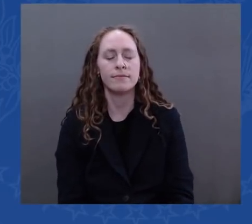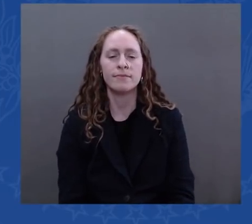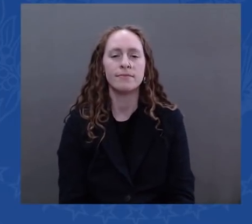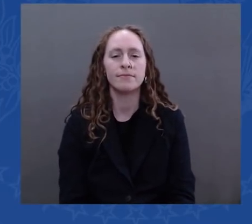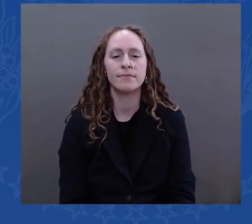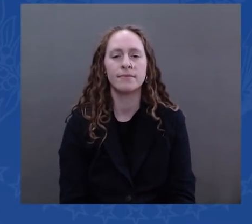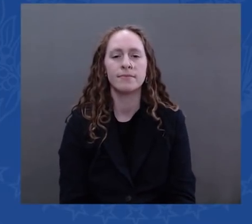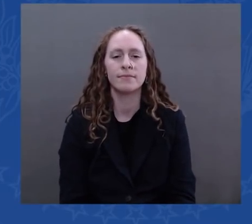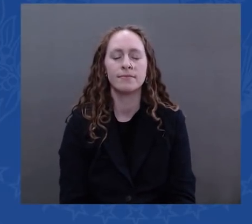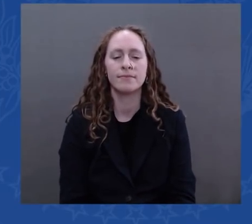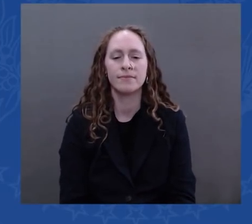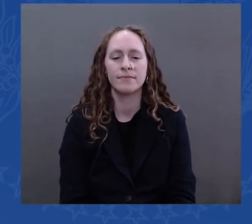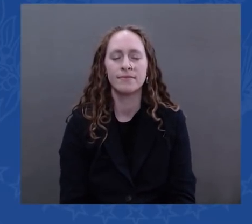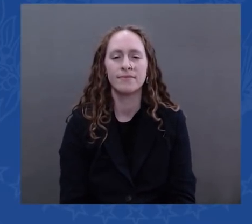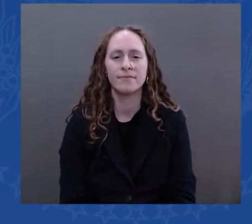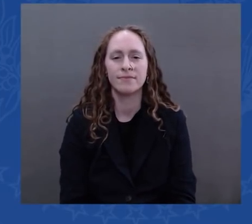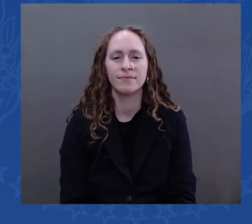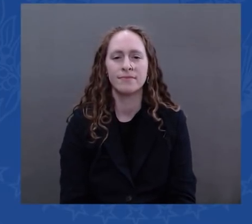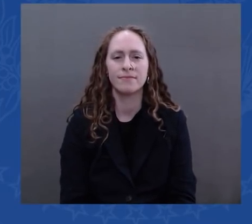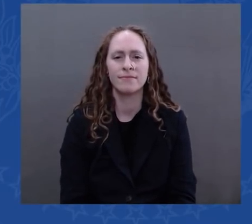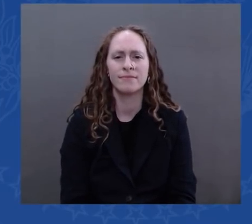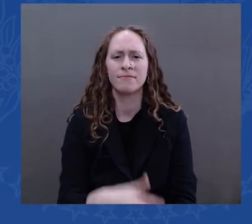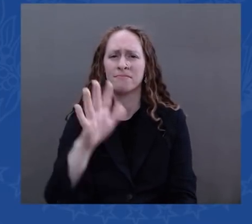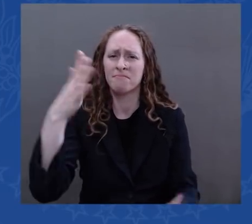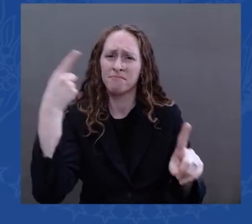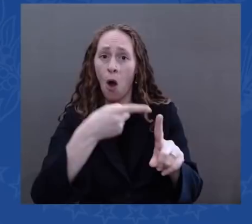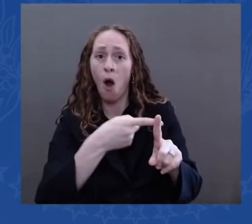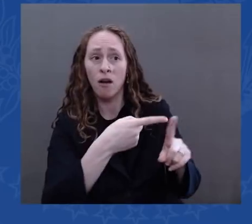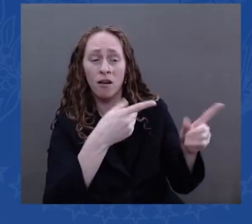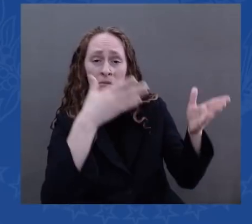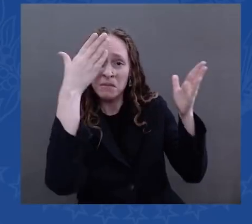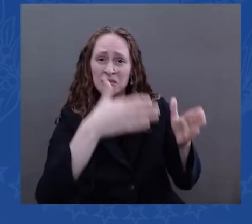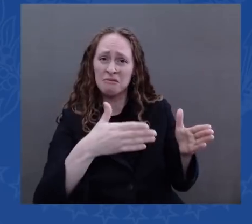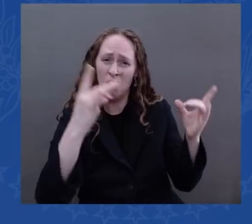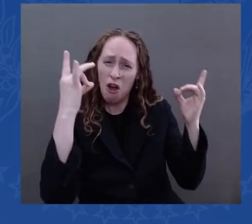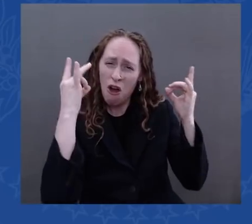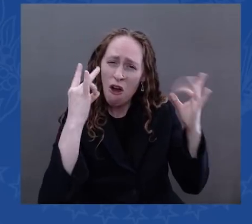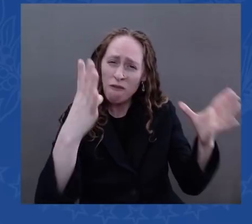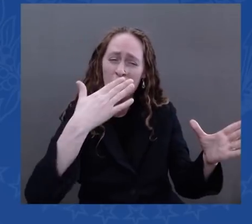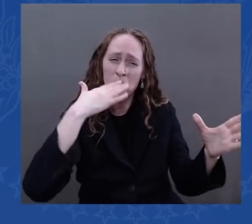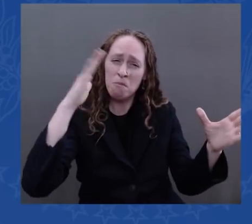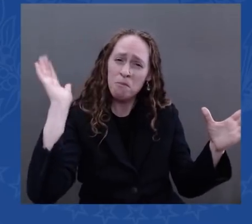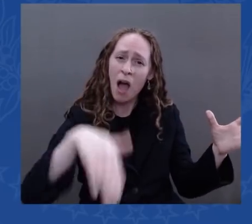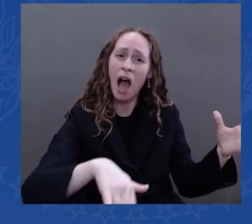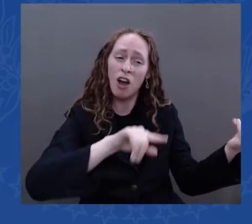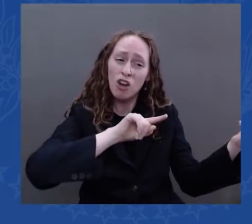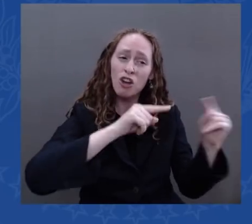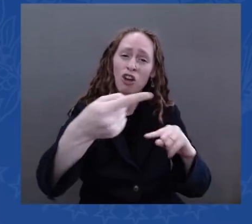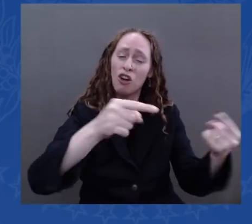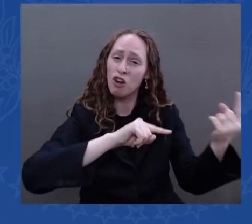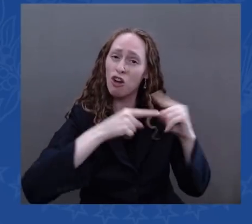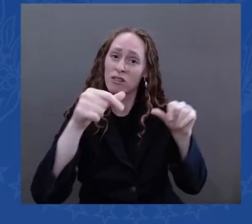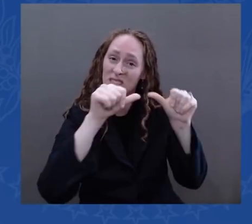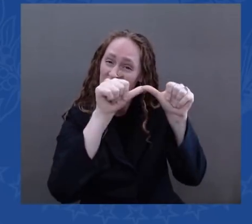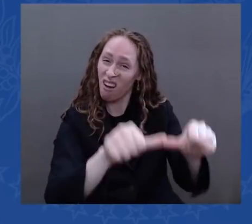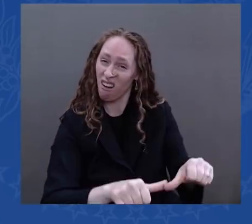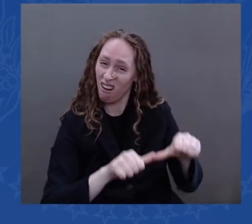bad people shouldn't continue to do bad things. But it doesn't mean we have a fundamental policy to do anything to take Putin down in any way.